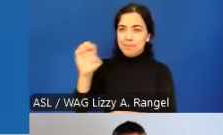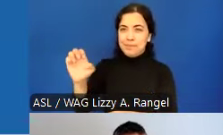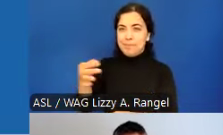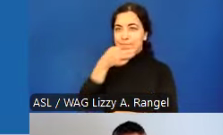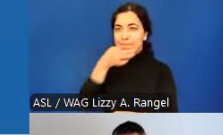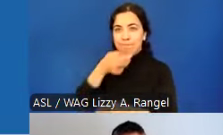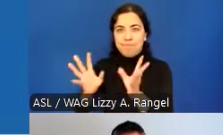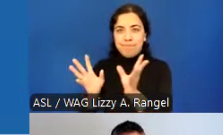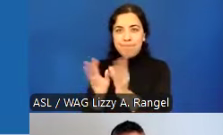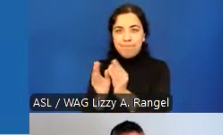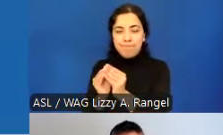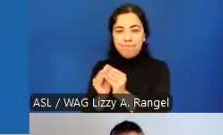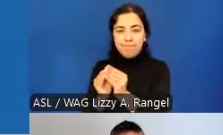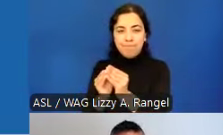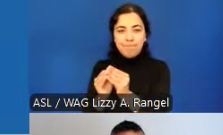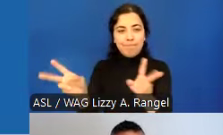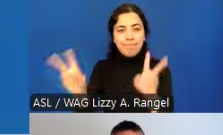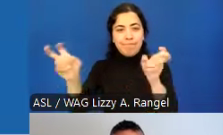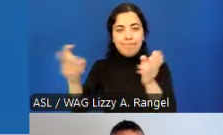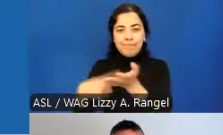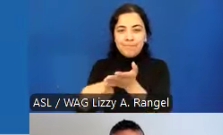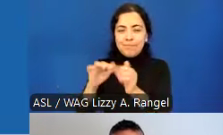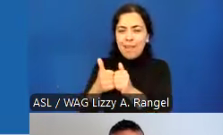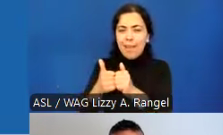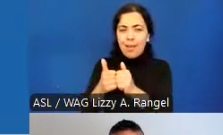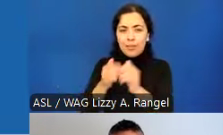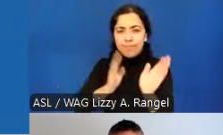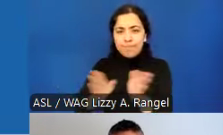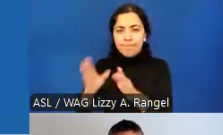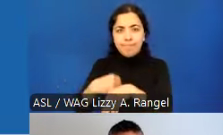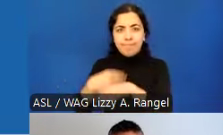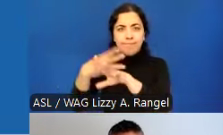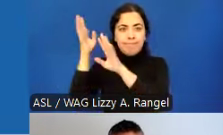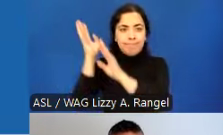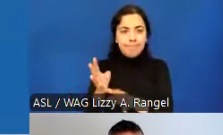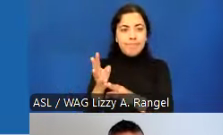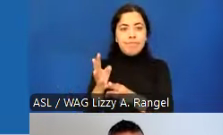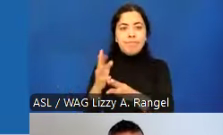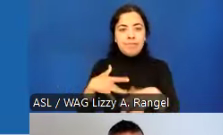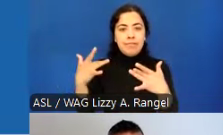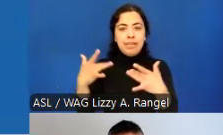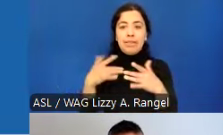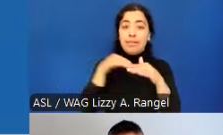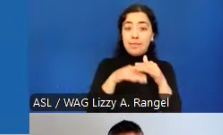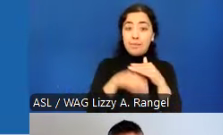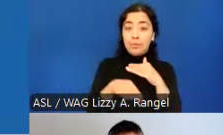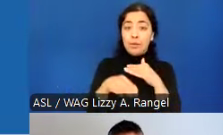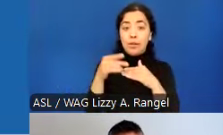how to produce a livestreaming event that is available, green and open source. We're